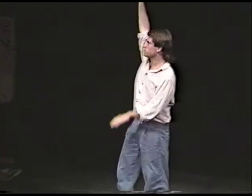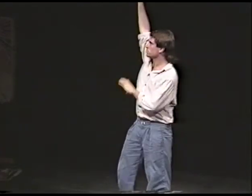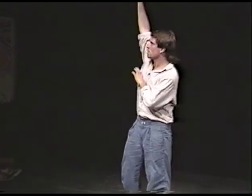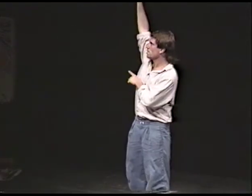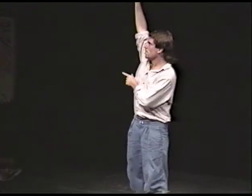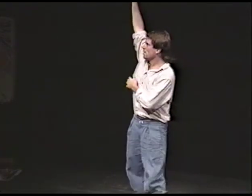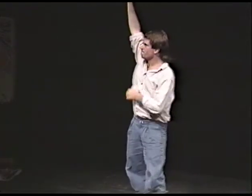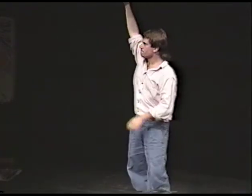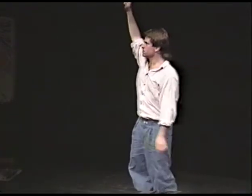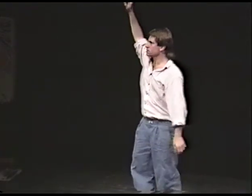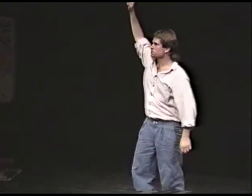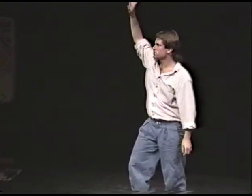But the moment is in the game.